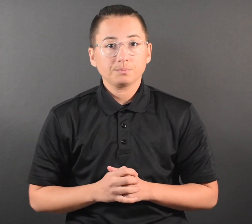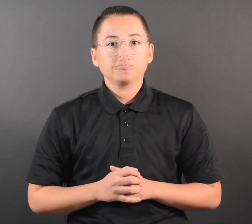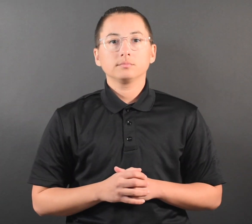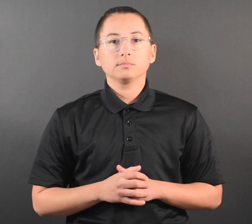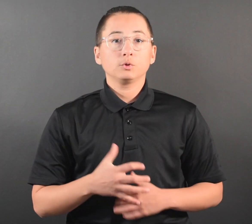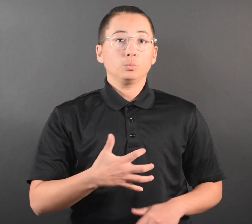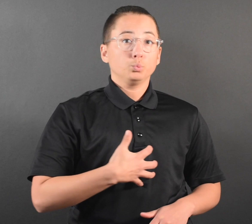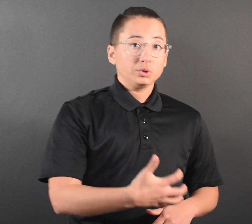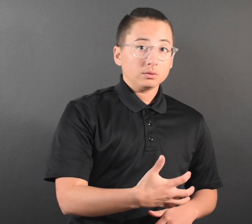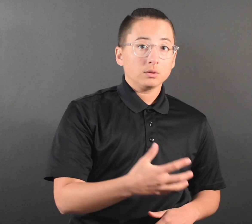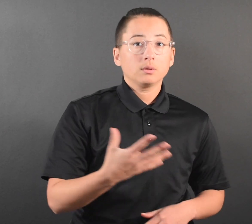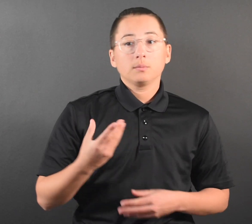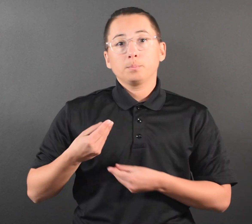Pregnant or breastfeeding people